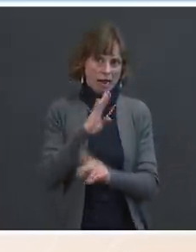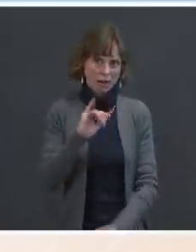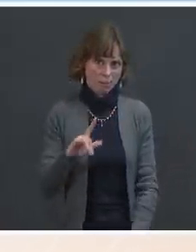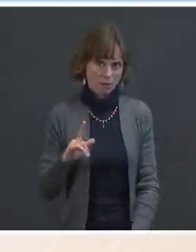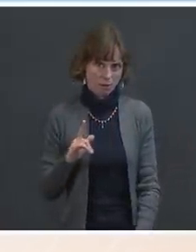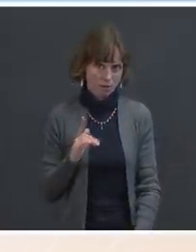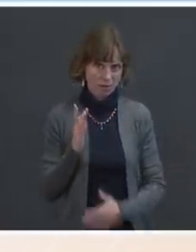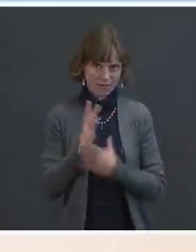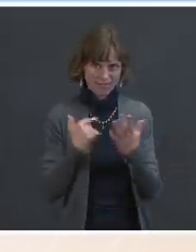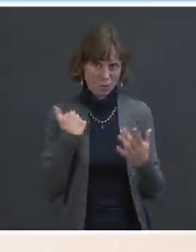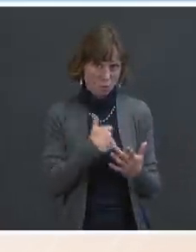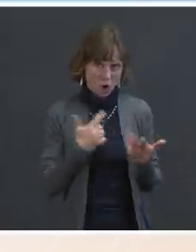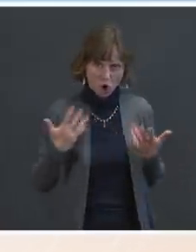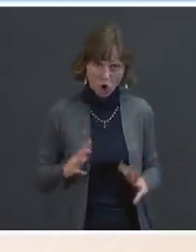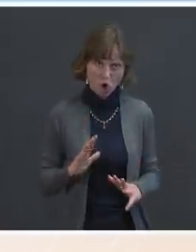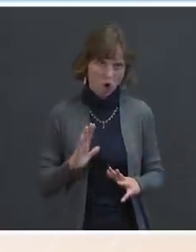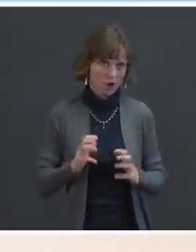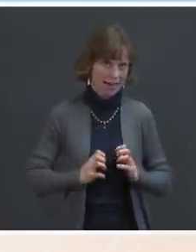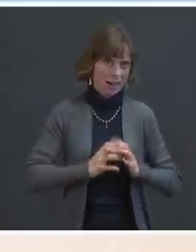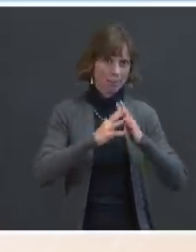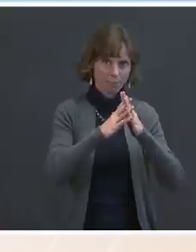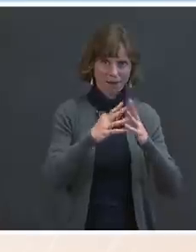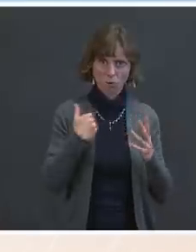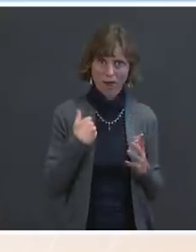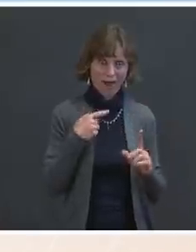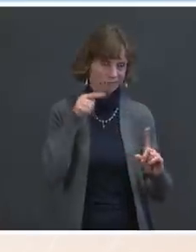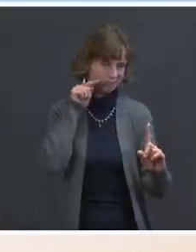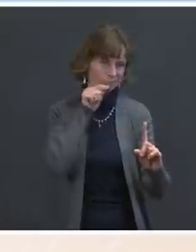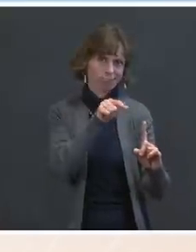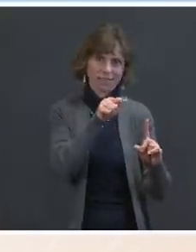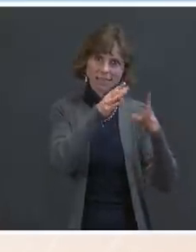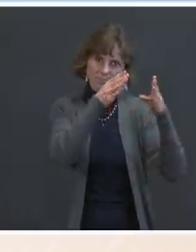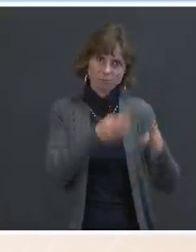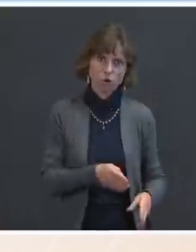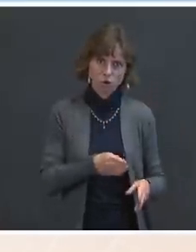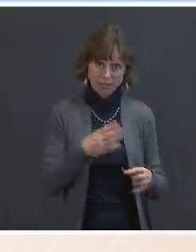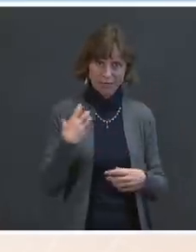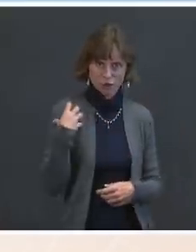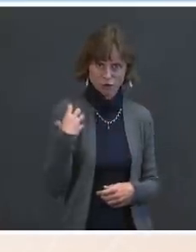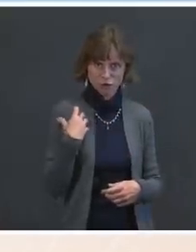including having a point person in charge, and including ensuring there's a sustained campaign